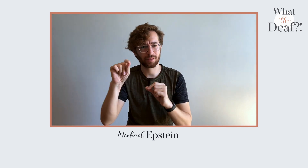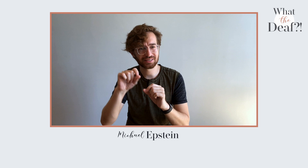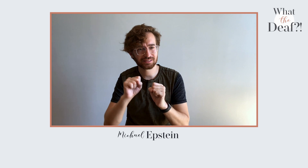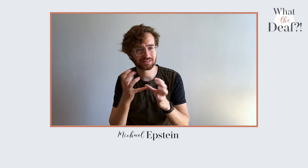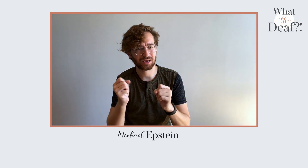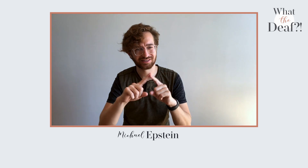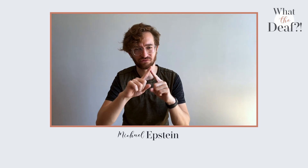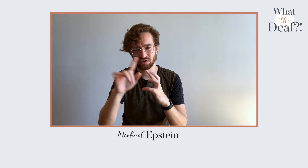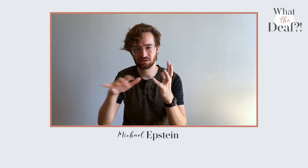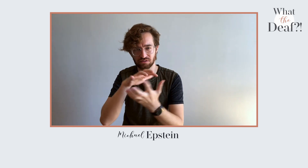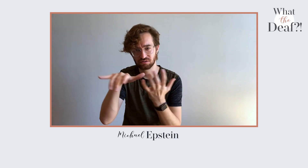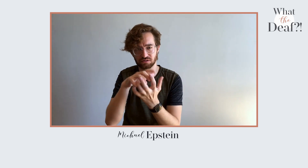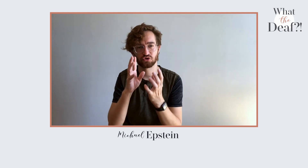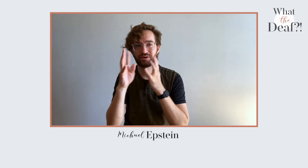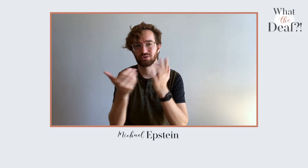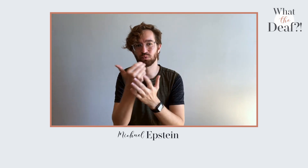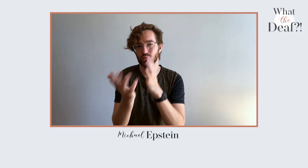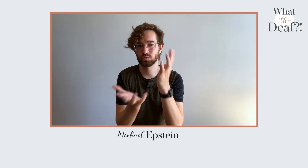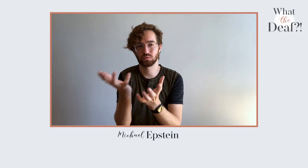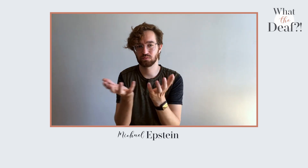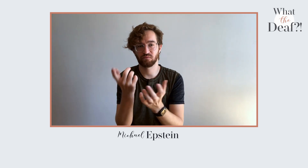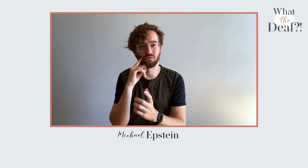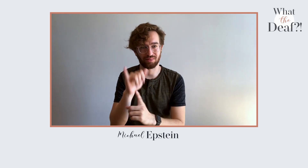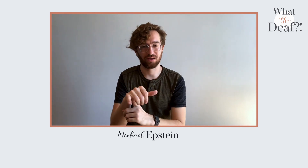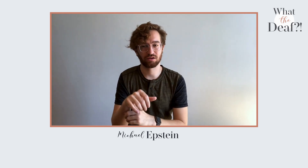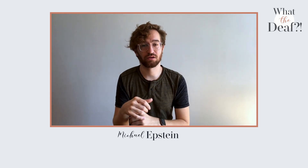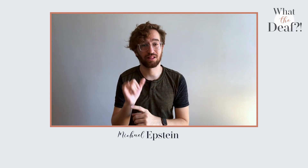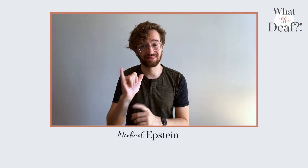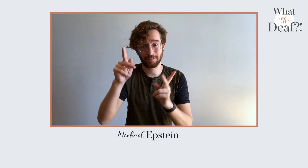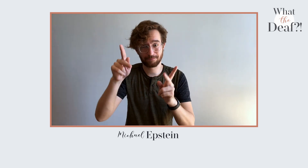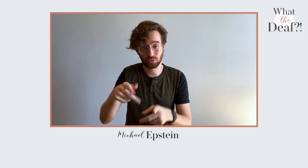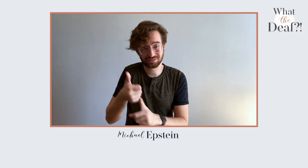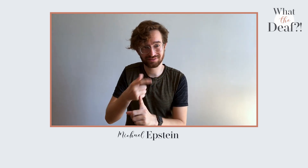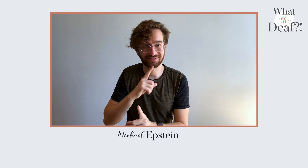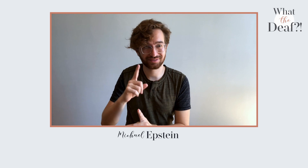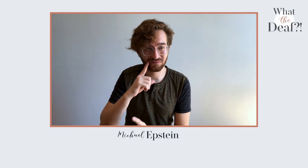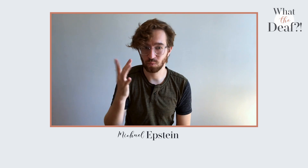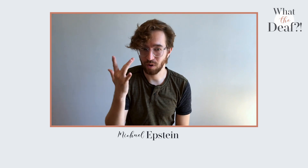which was a mix of American Sign Language, Japanese Sign Language, and some newly created signs. And that deaf individual was there